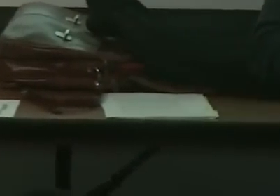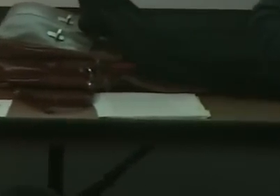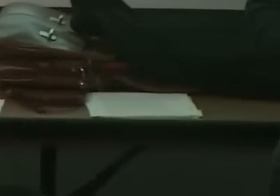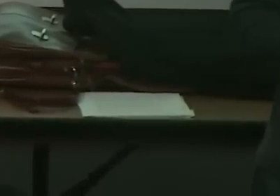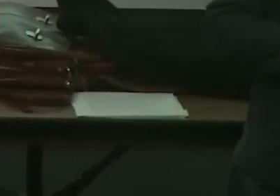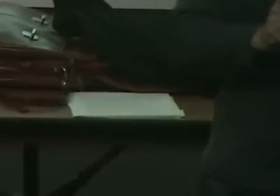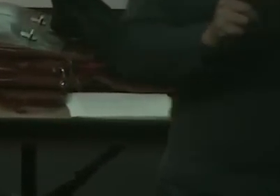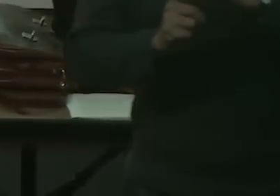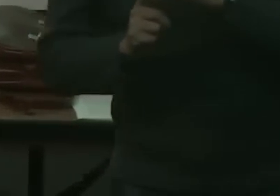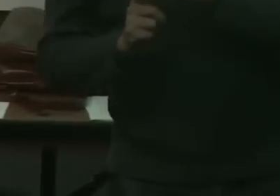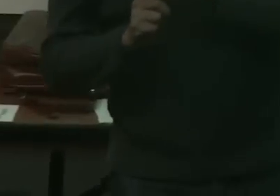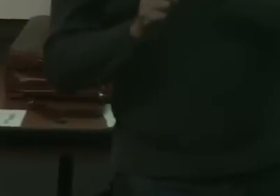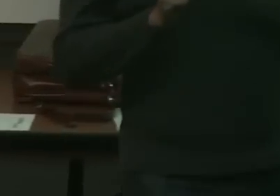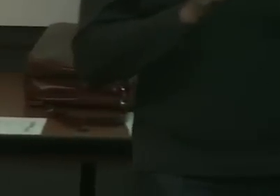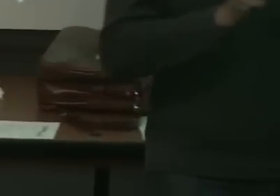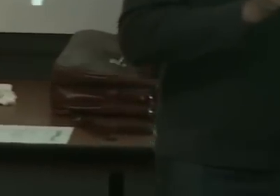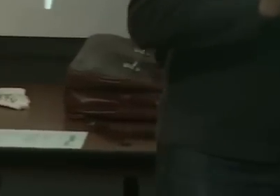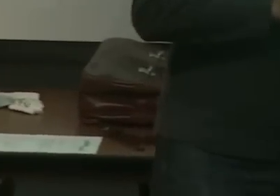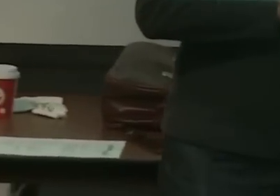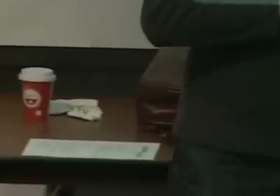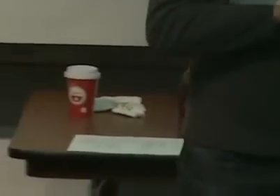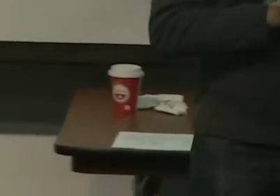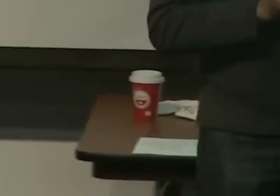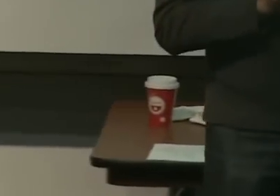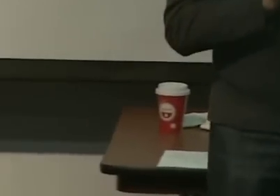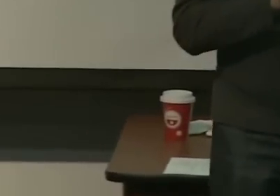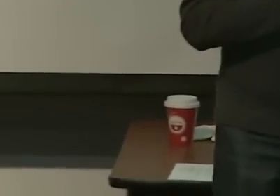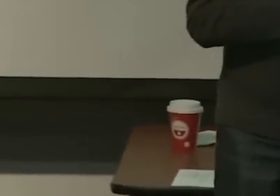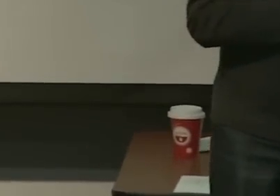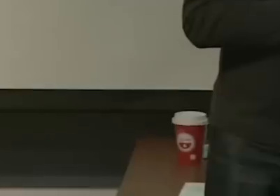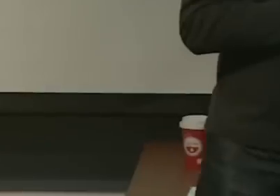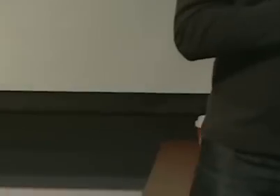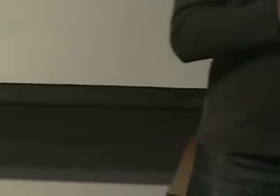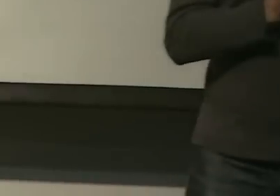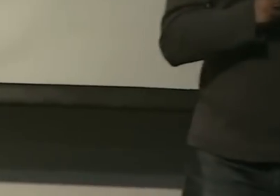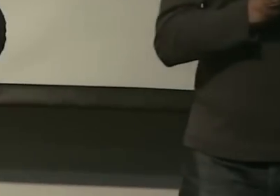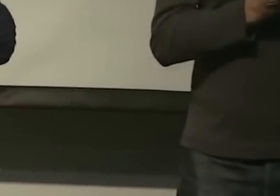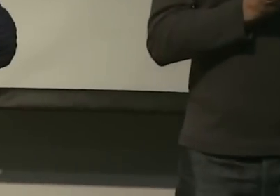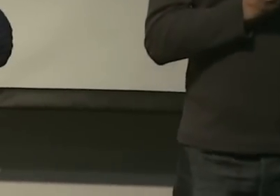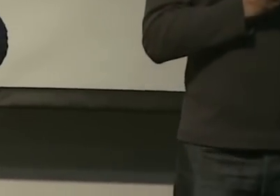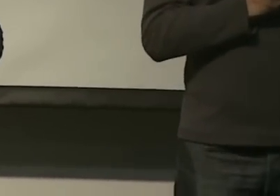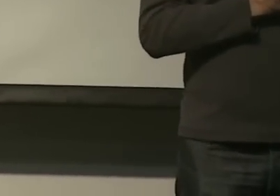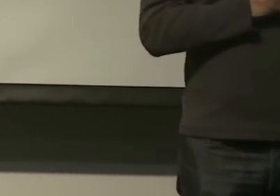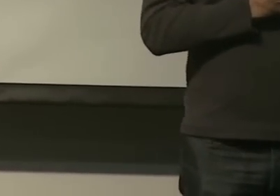Please close your laptops. It does actually work.